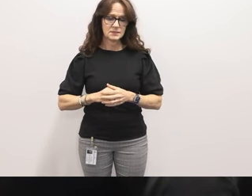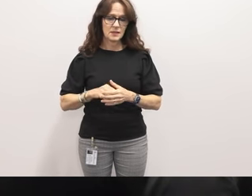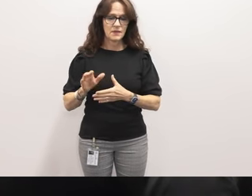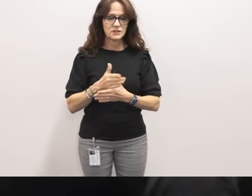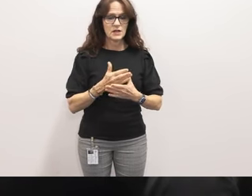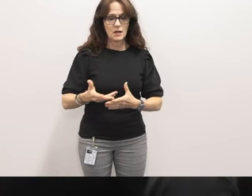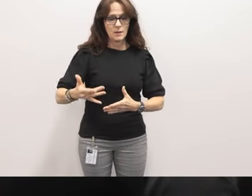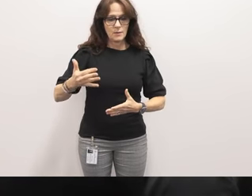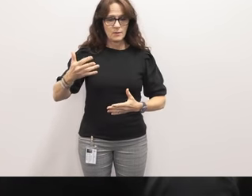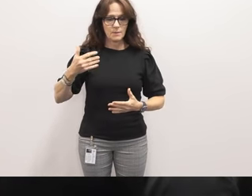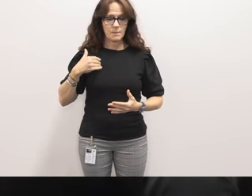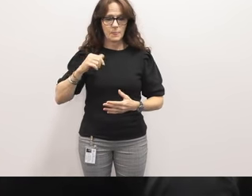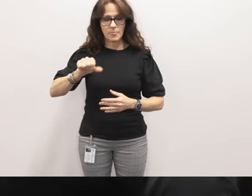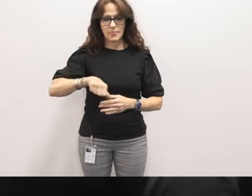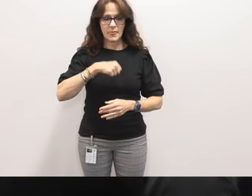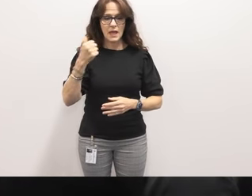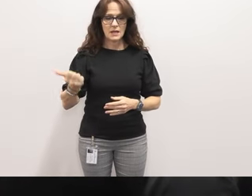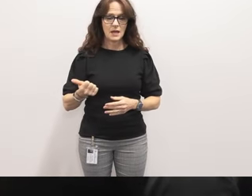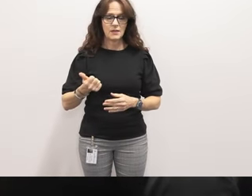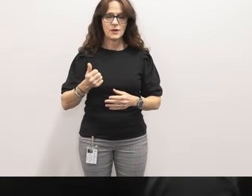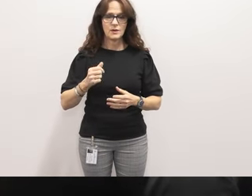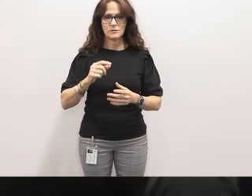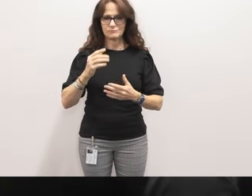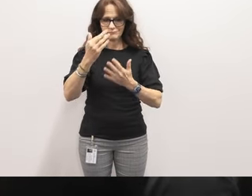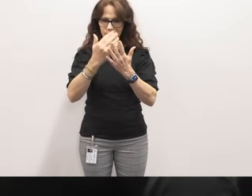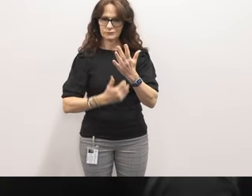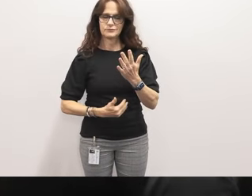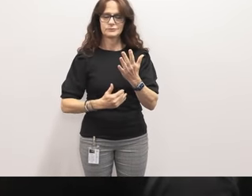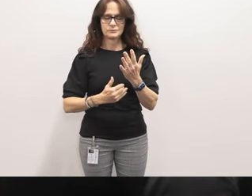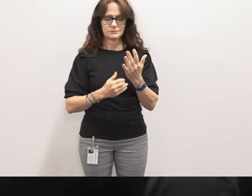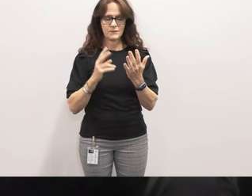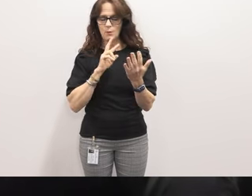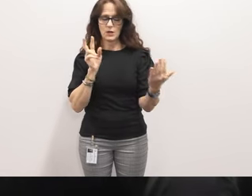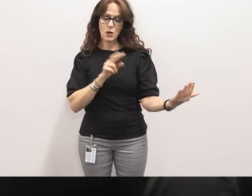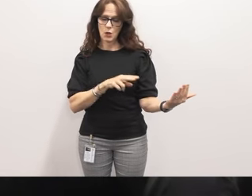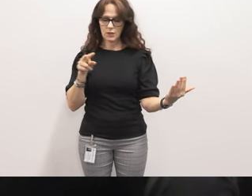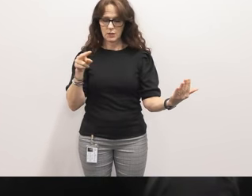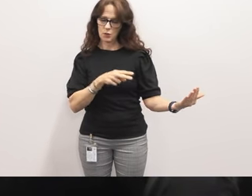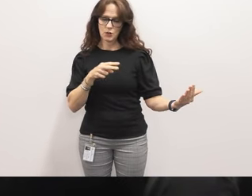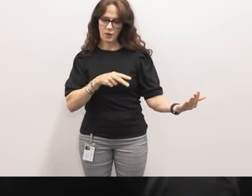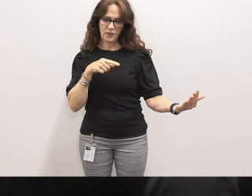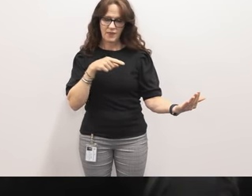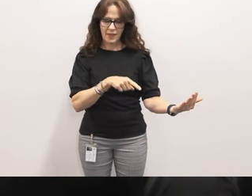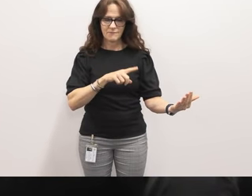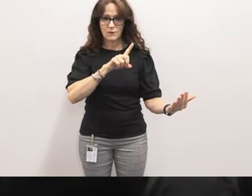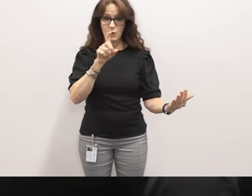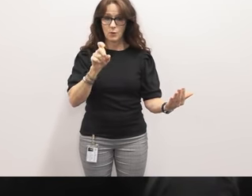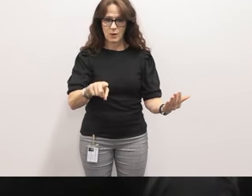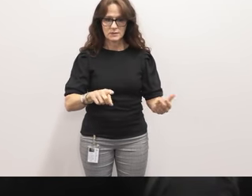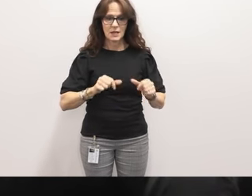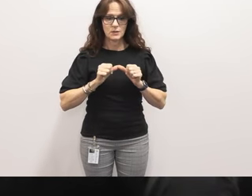but I put another version of them at your place in case you wanna be glancing at them. As we further head into the discussion around goals